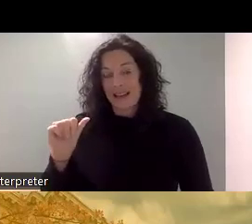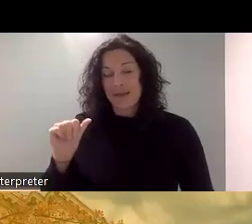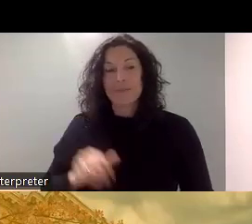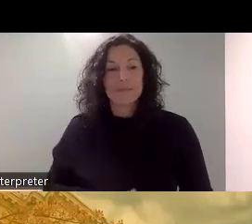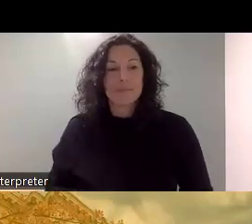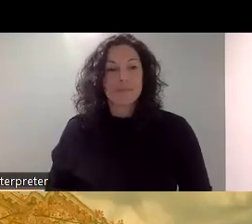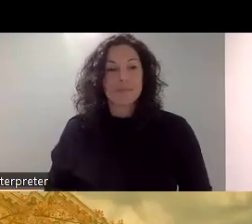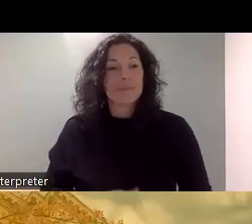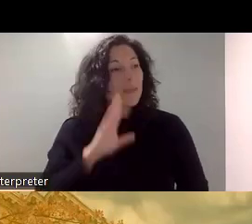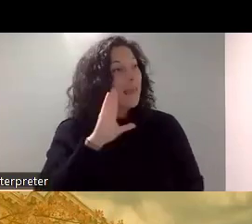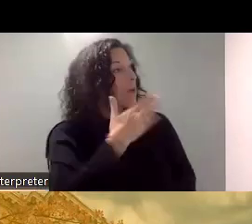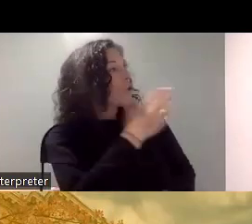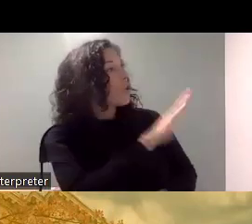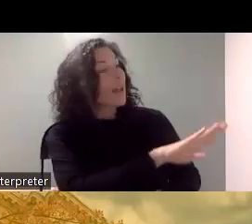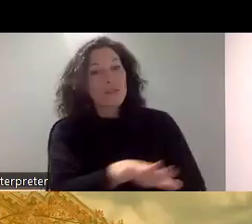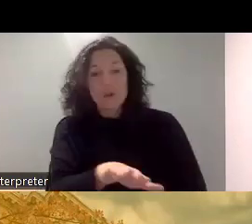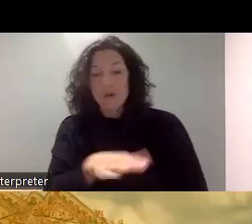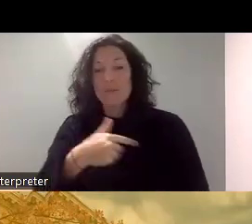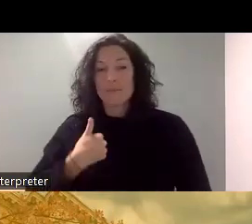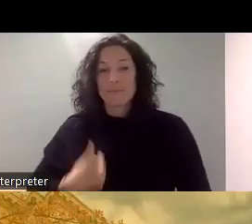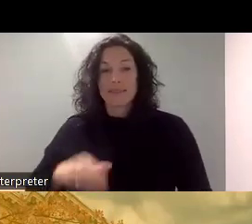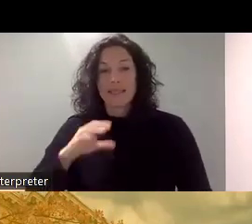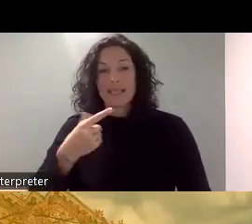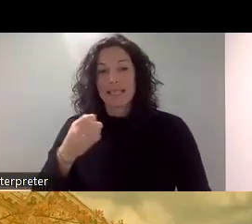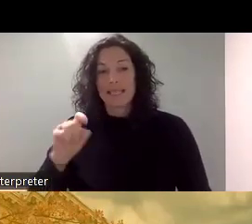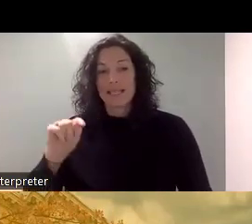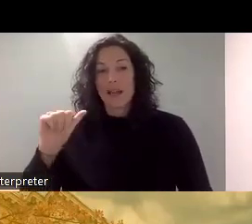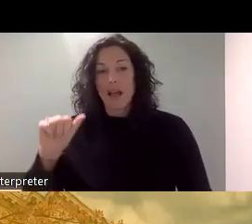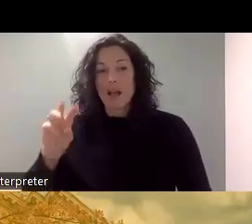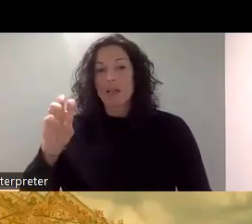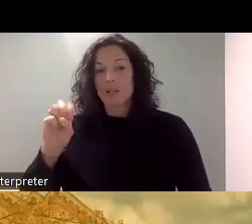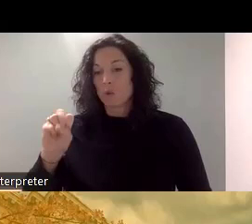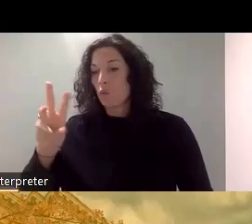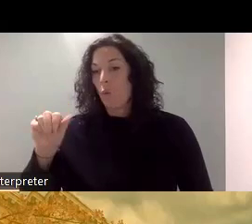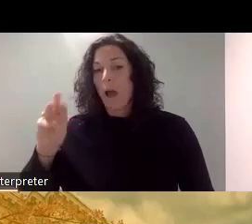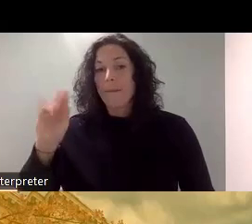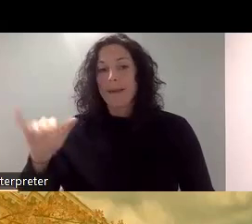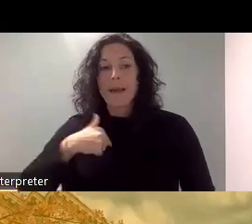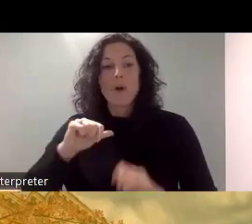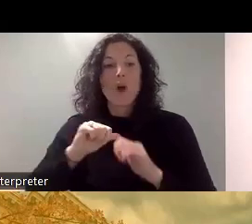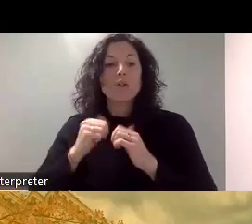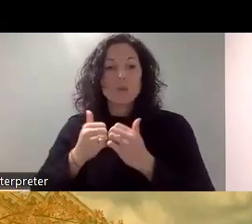Geeta Swamy: Good afternoon, everyone. I'm Geeta Swamy. I am the Associate Vice President for Research